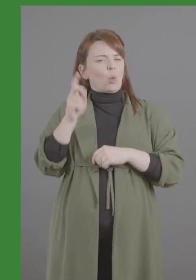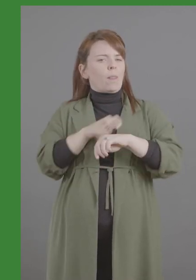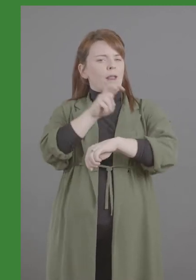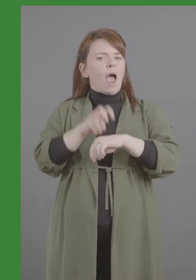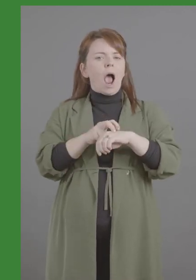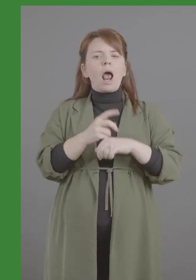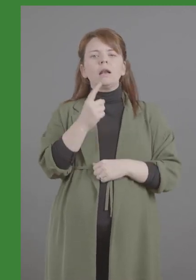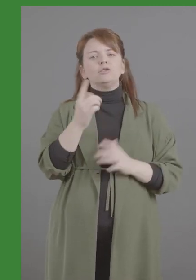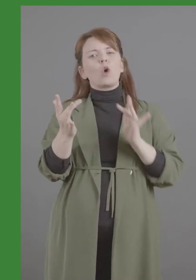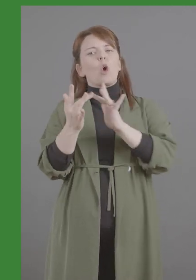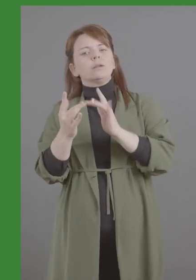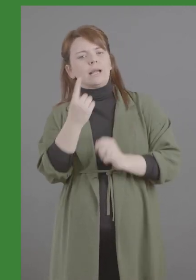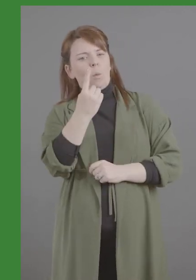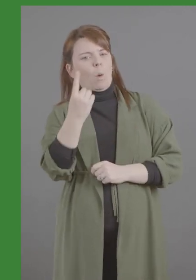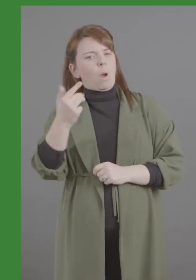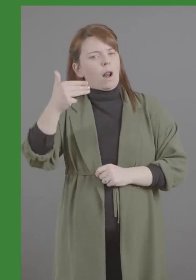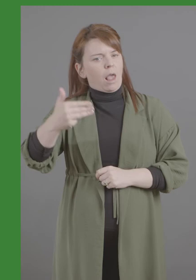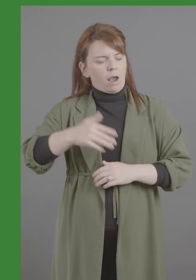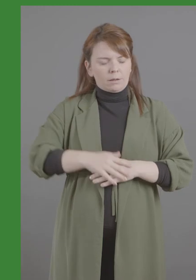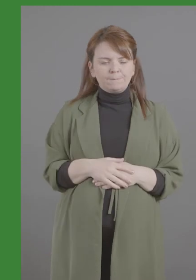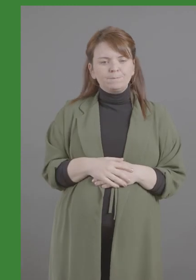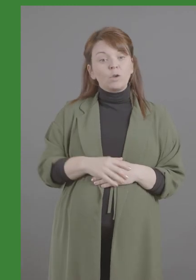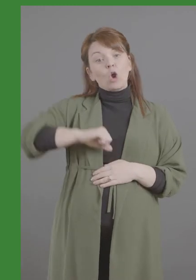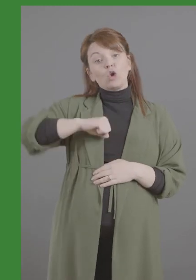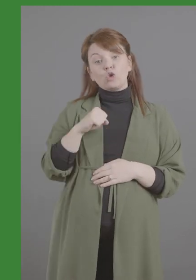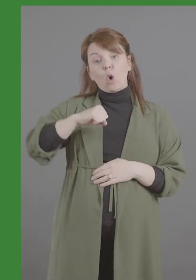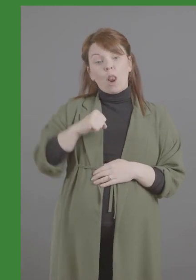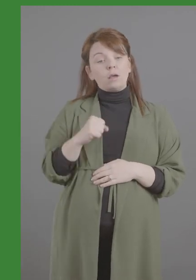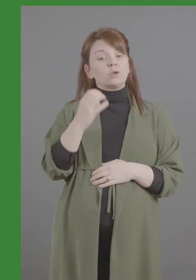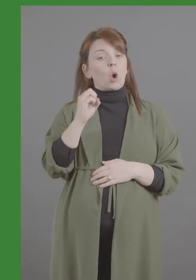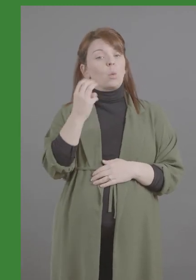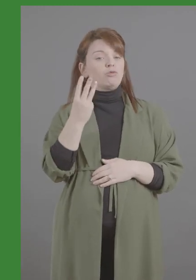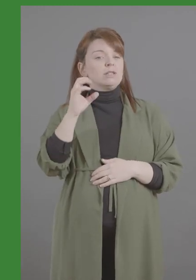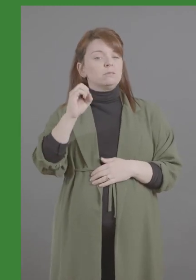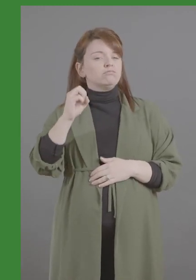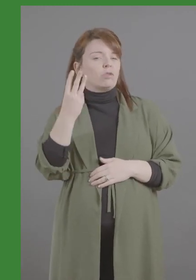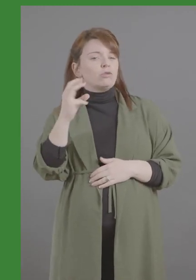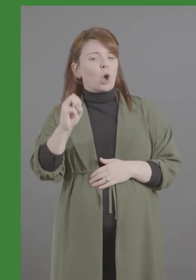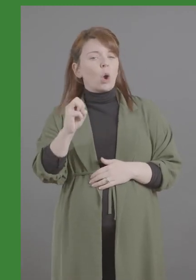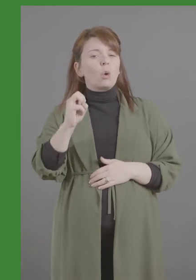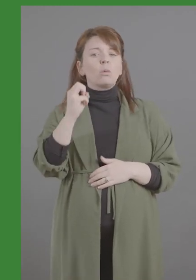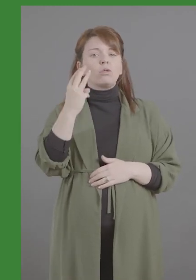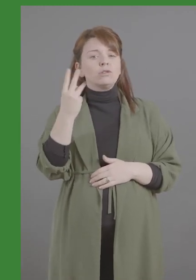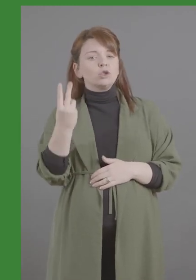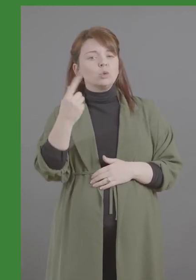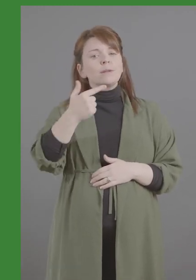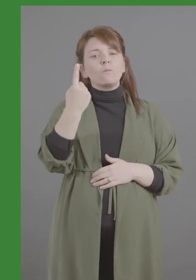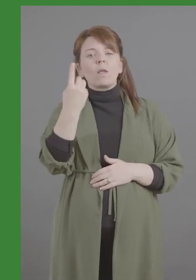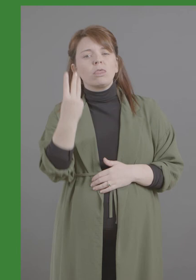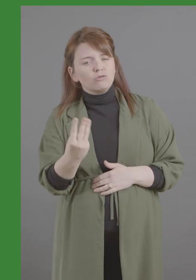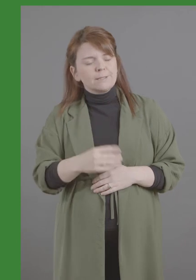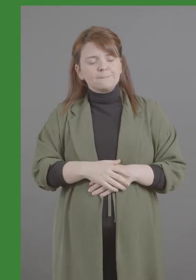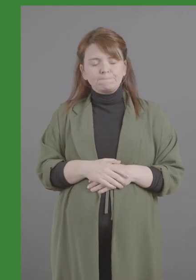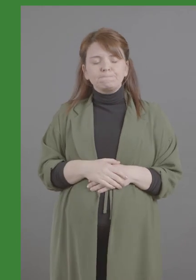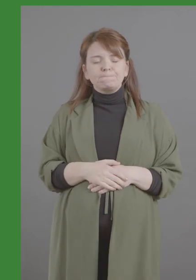Or Scotland on 0300 3032 713 charged at the standard network rate.